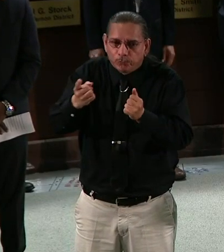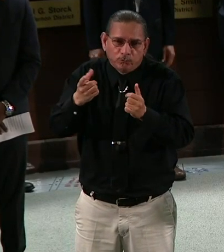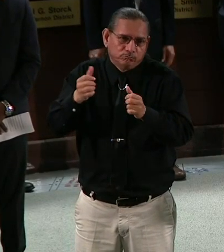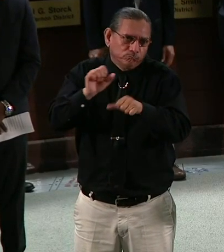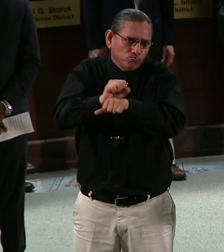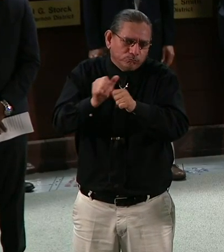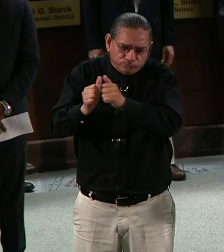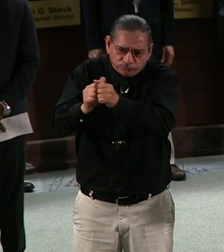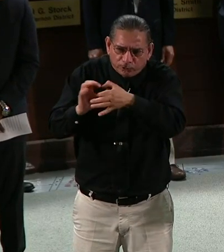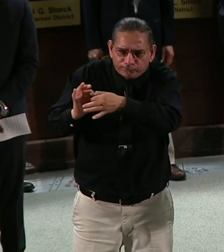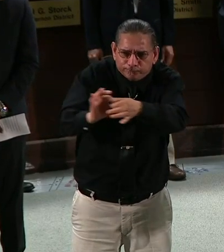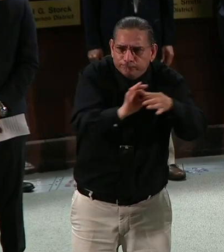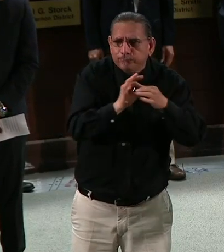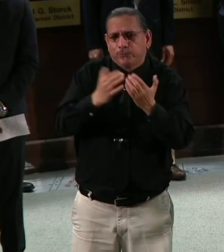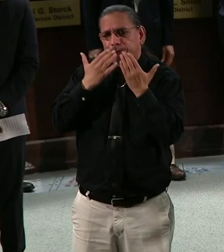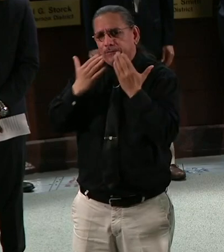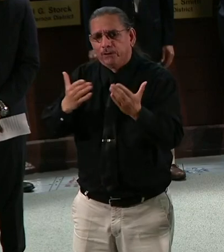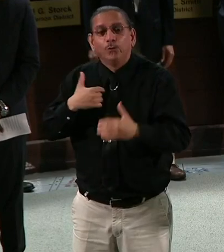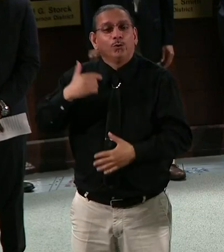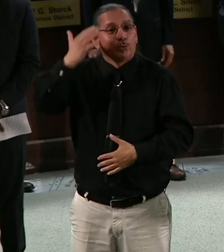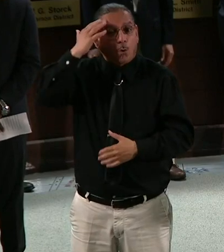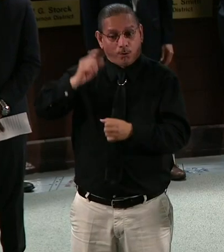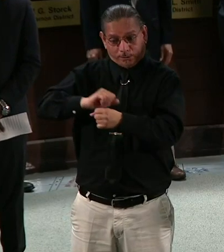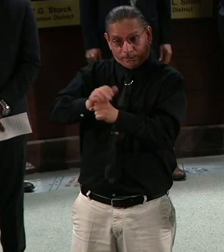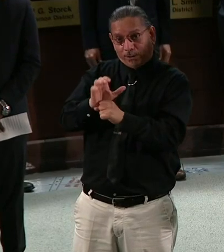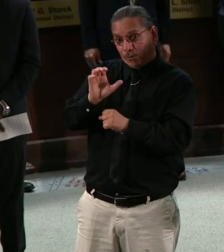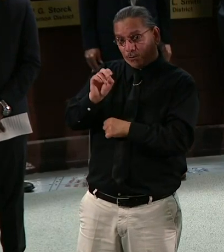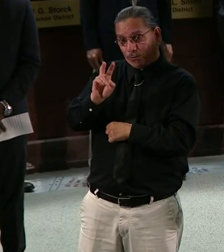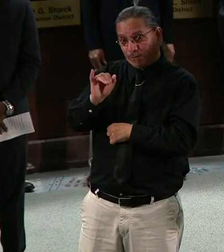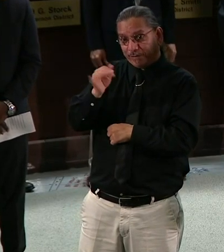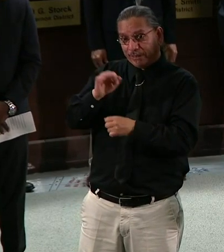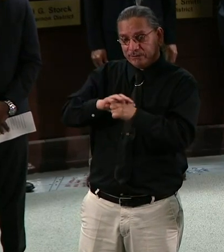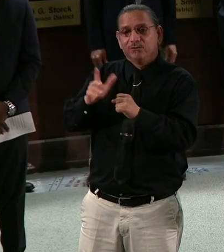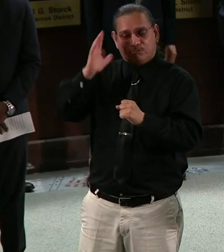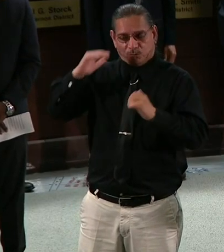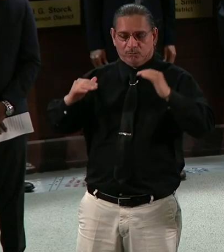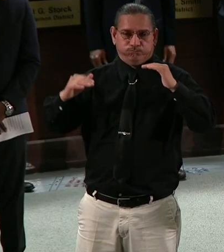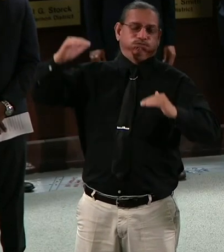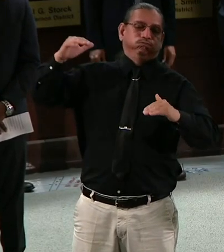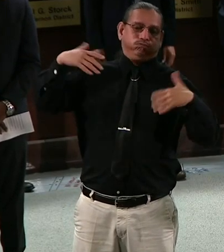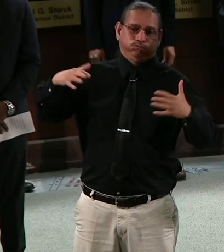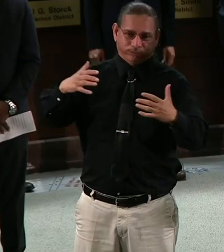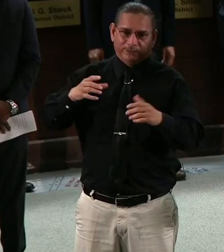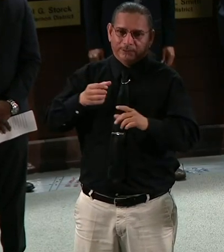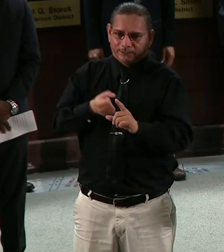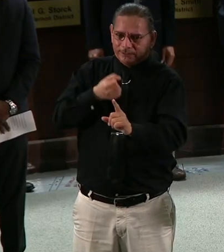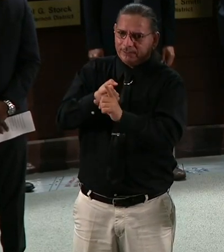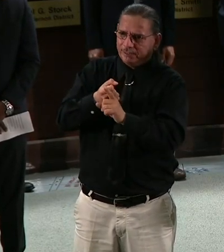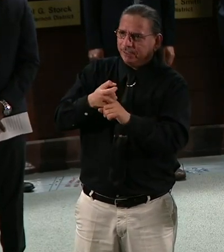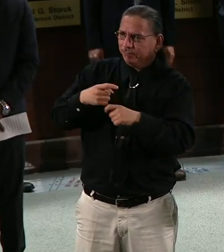EVERYONE IS WORKING TOGETHER. WE KNOW THIS VIRUS IS HAVING A